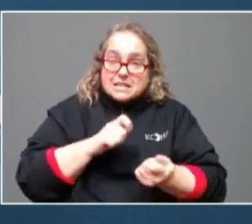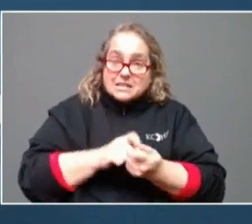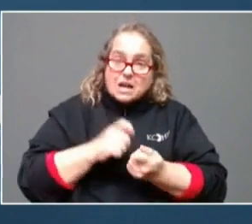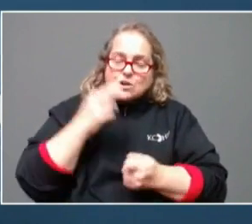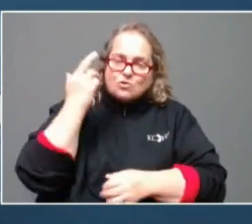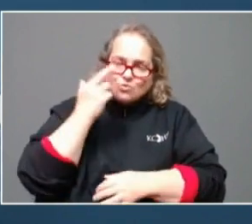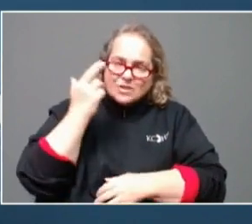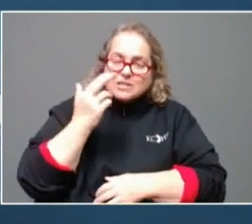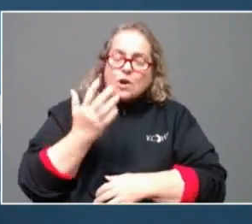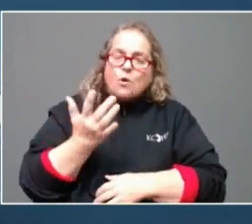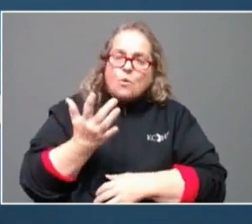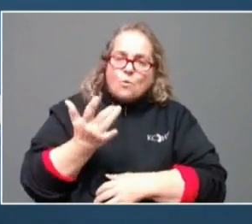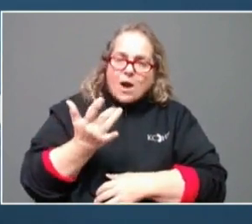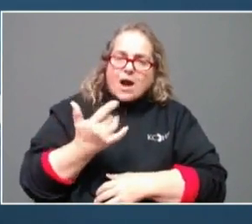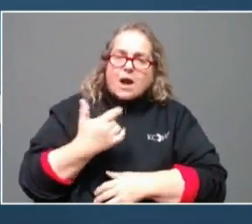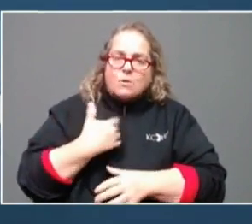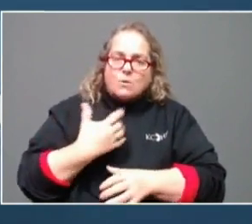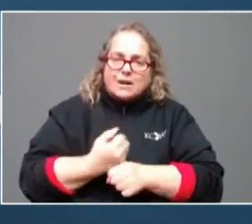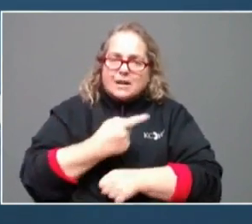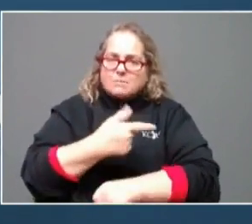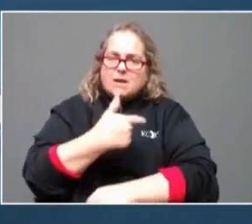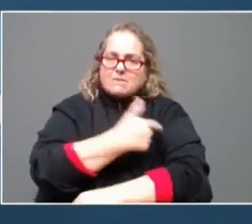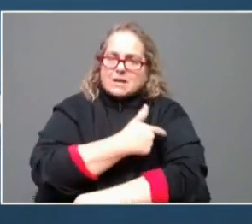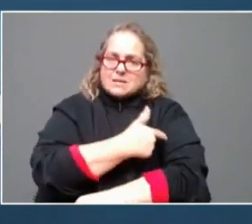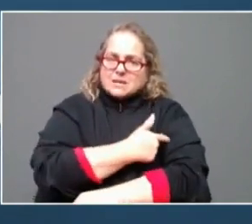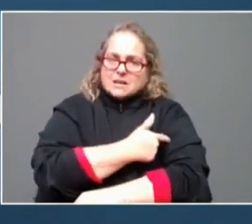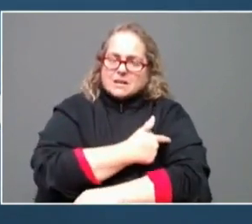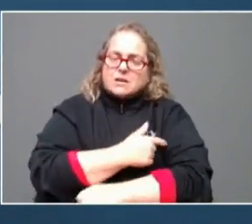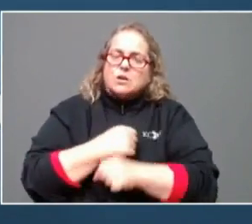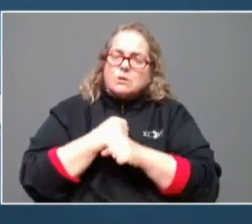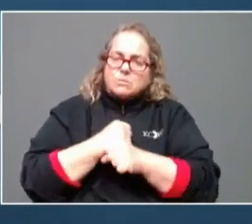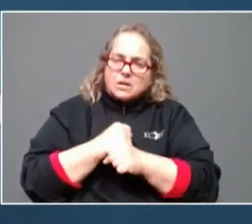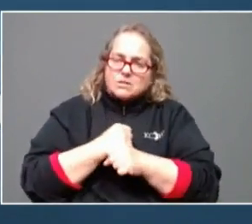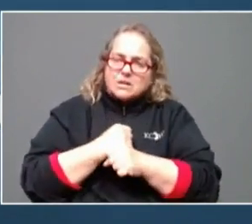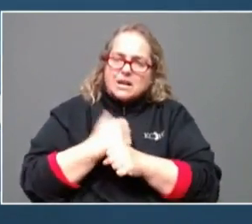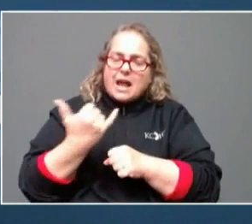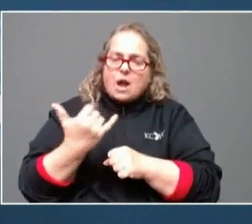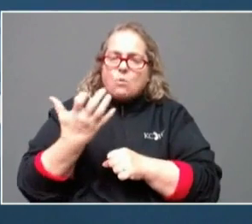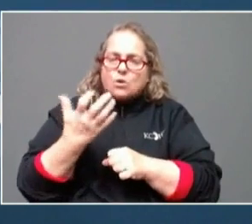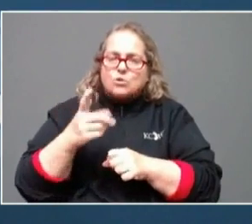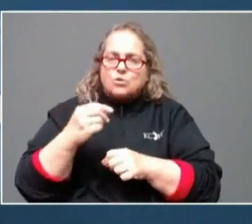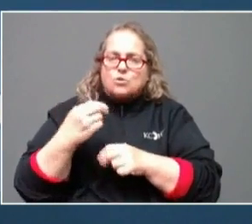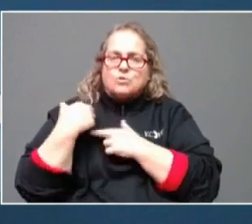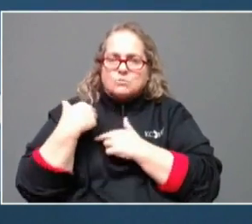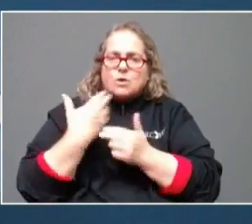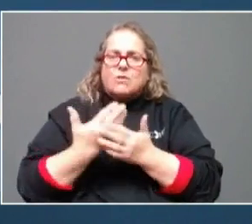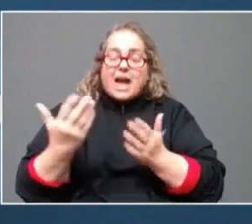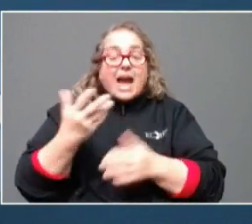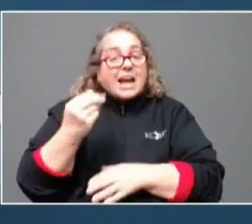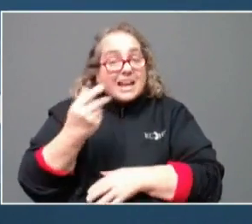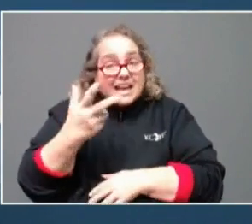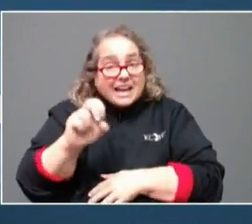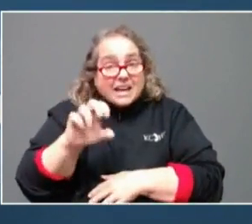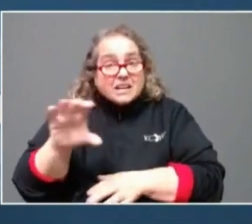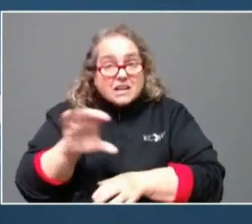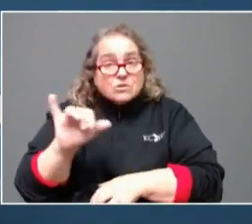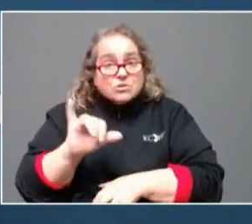we wanted to get him vaccinated and now we want to do the responsible thing. But he does too, and that he doesn't want to get any of his friends